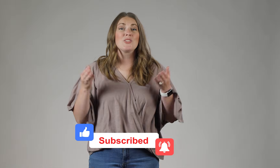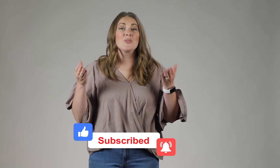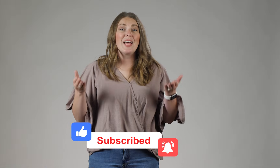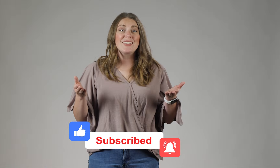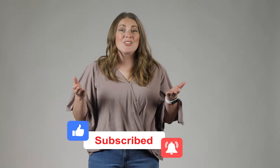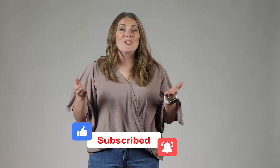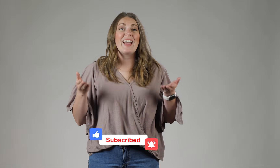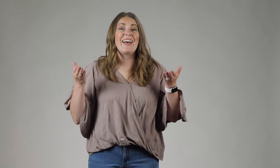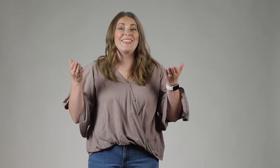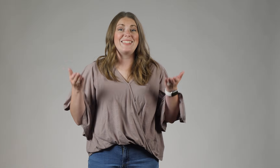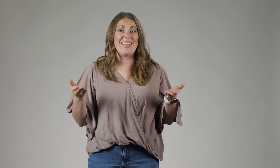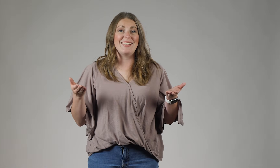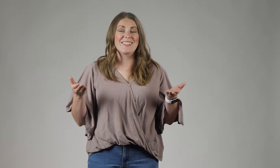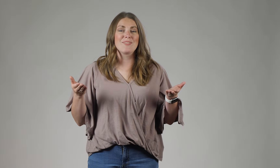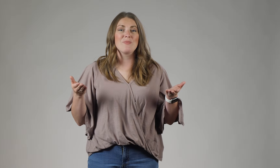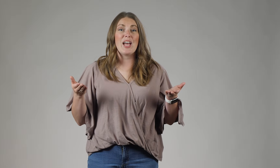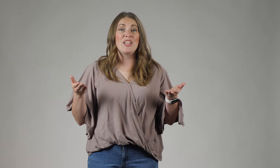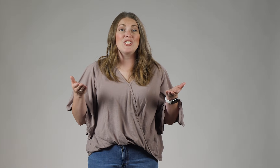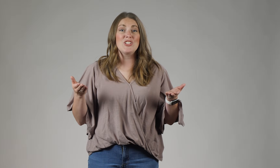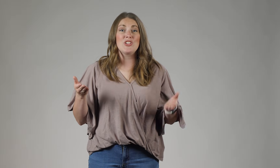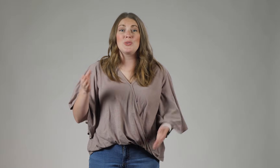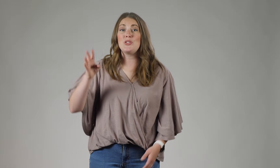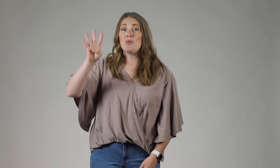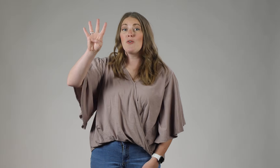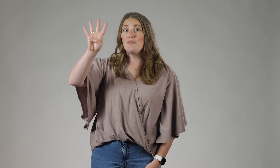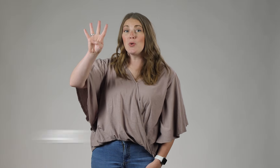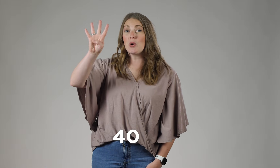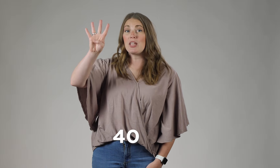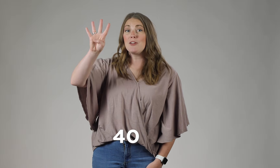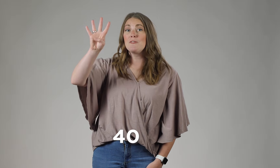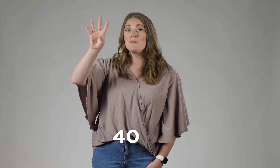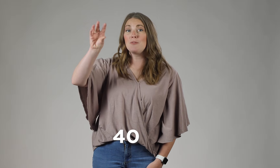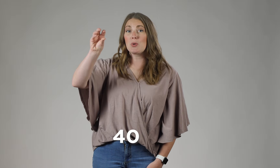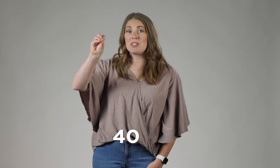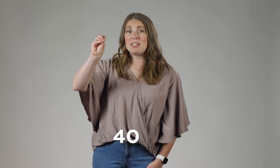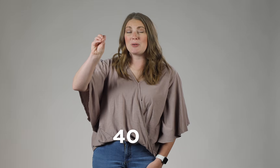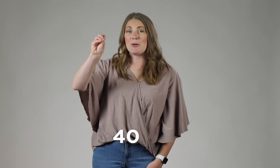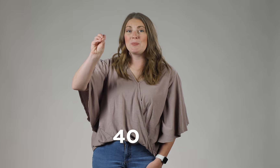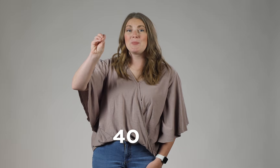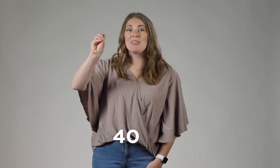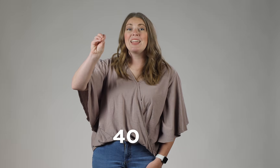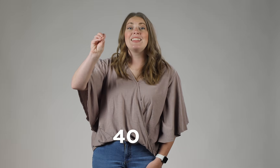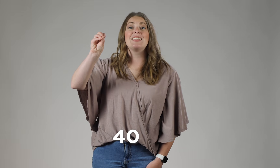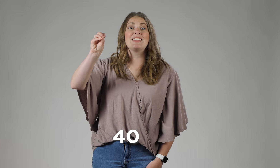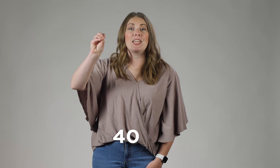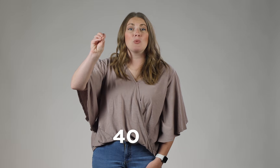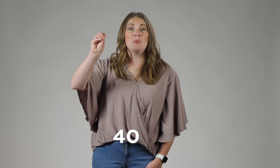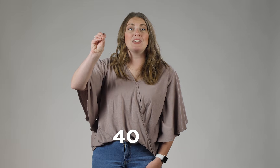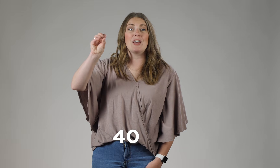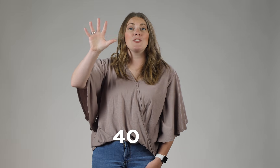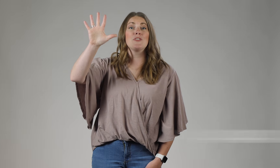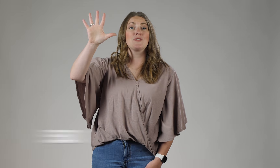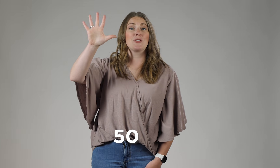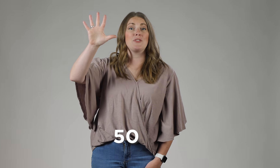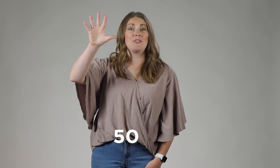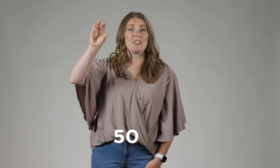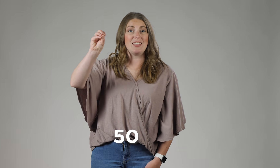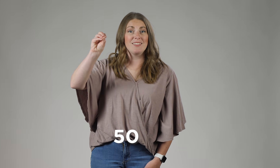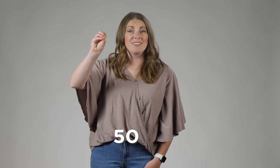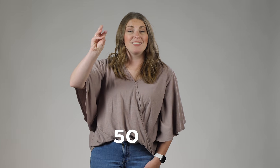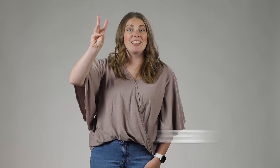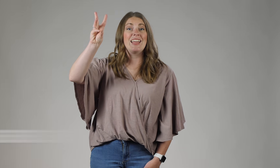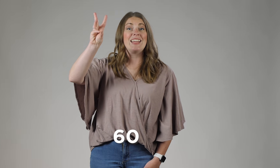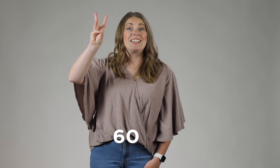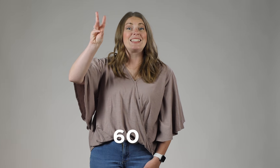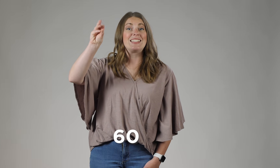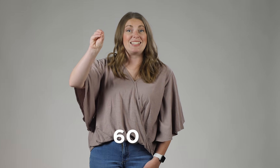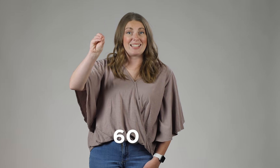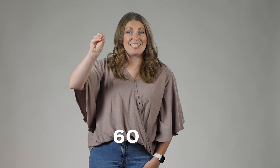So let's look at the tens I just showed you 40 4-0 the same will be done for 50, 60,